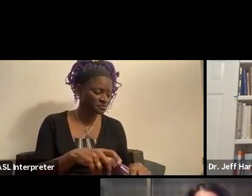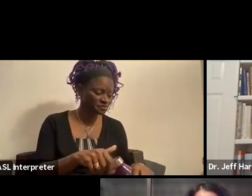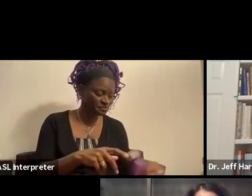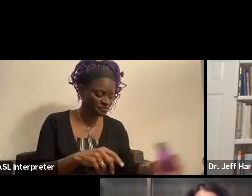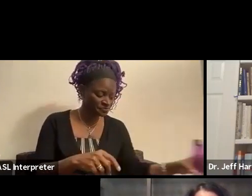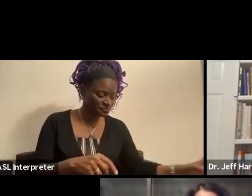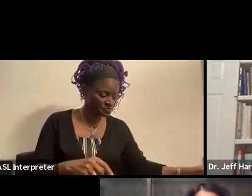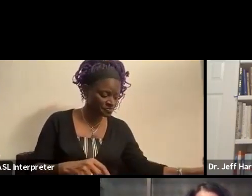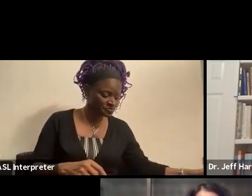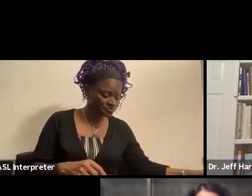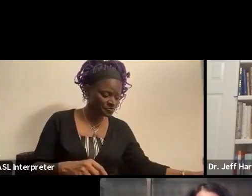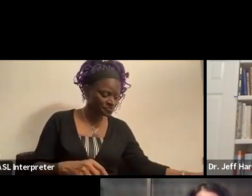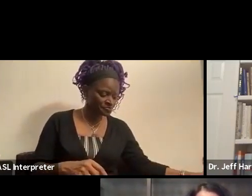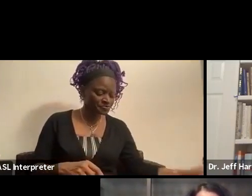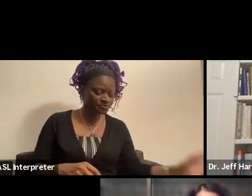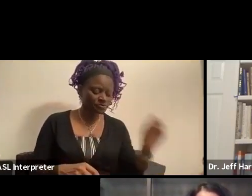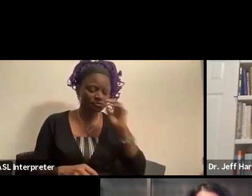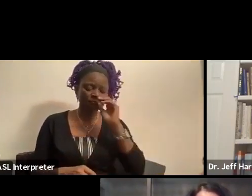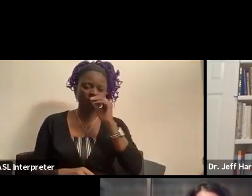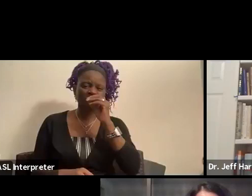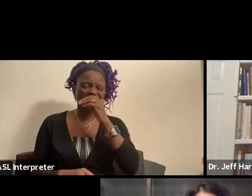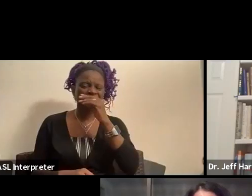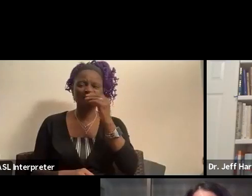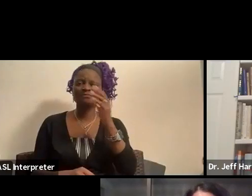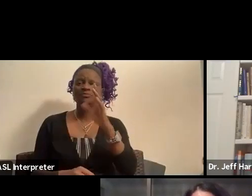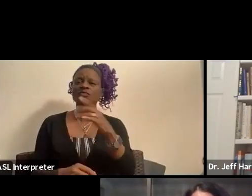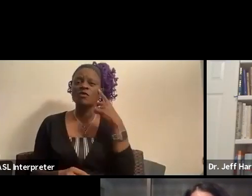are there resources for them to sort of